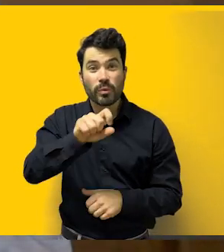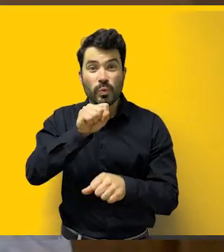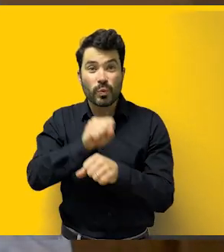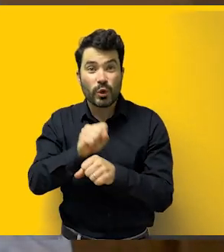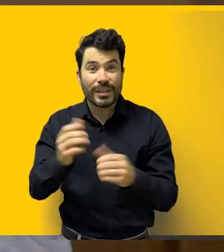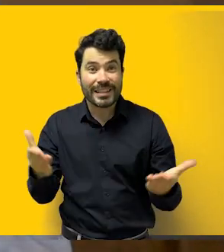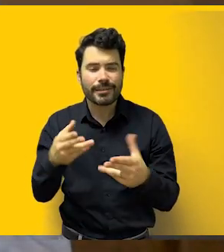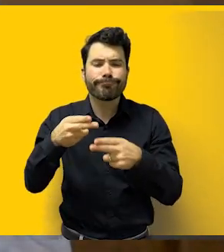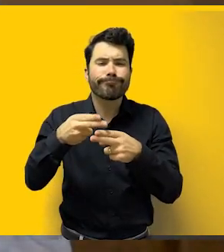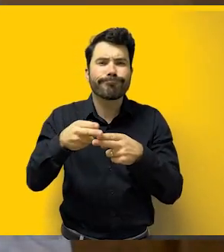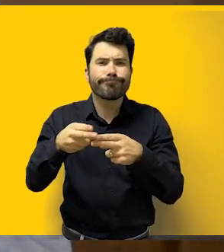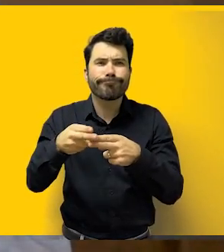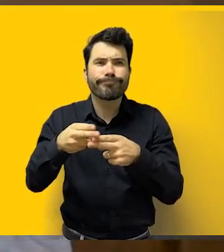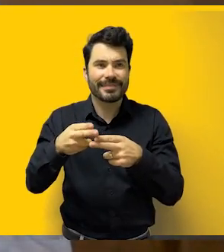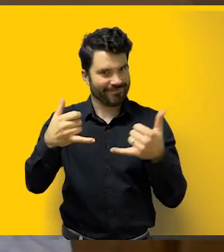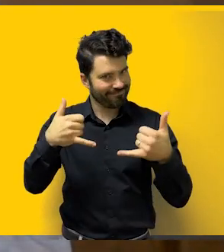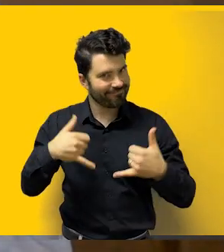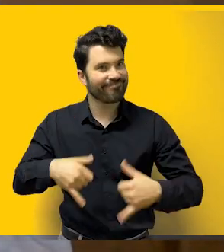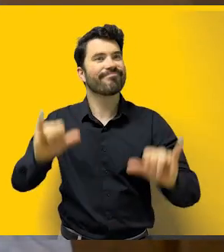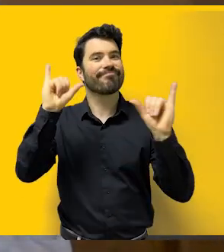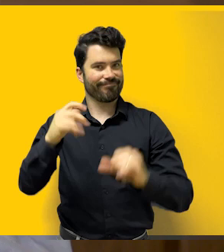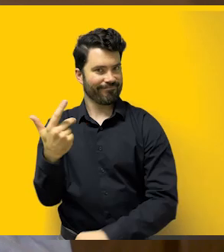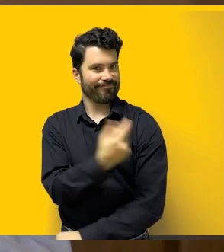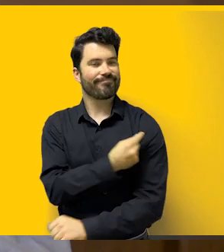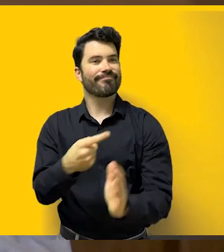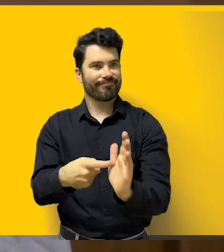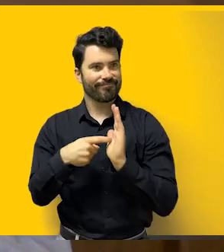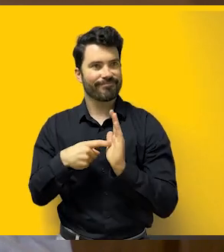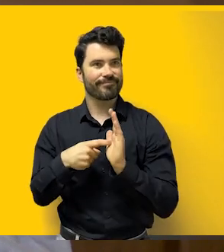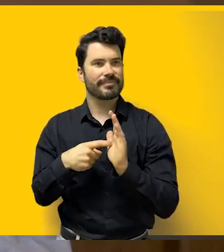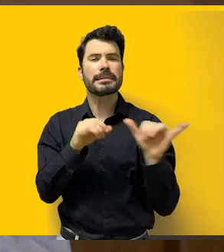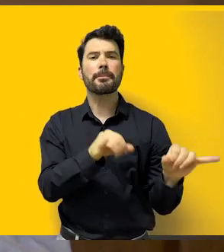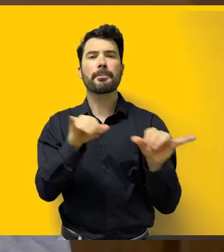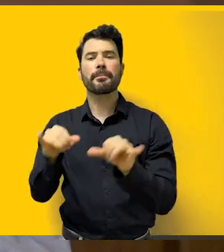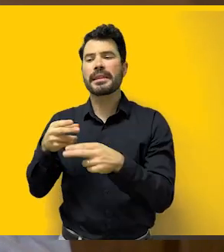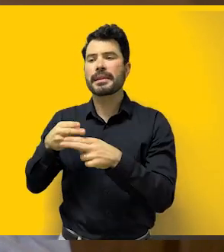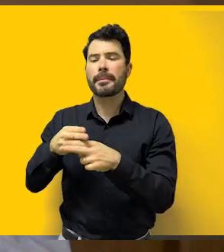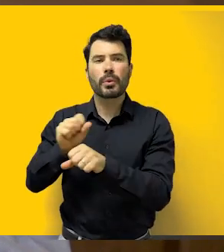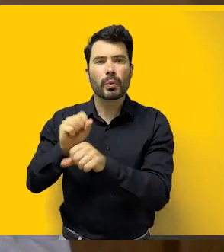to comply with the vaccination policy. Those who are granted an exemption will still require weekly testing.